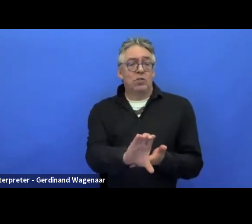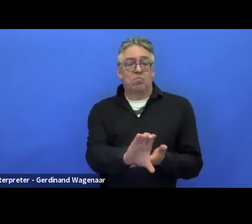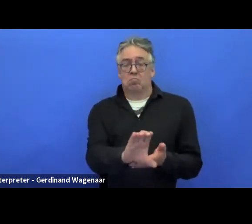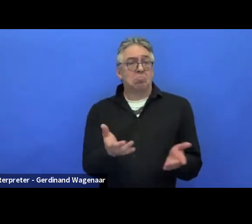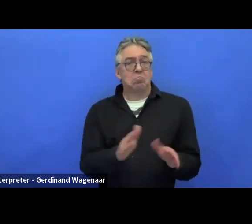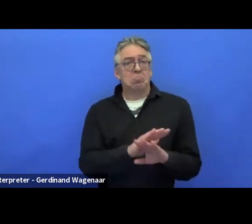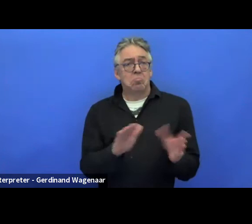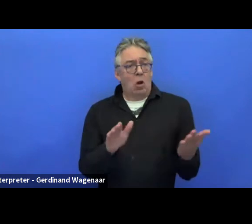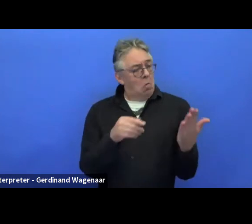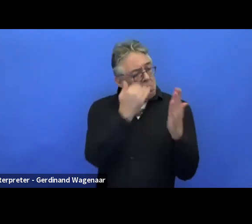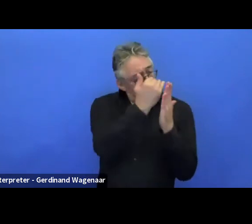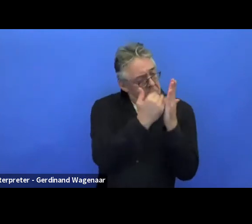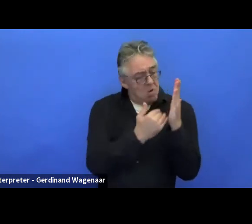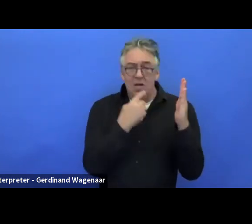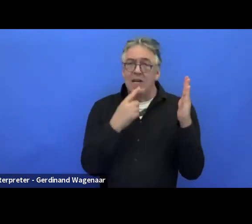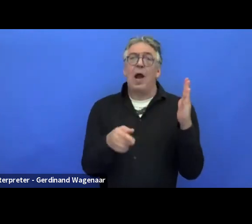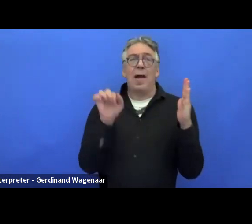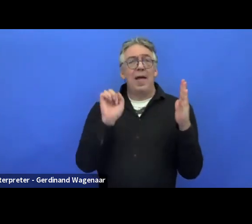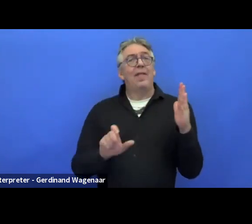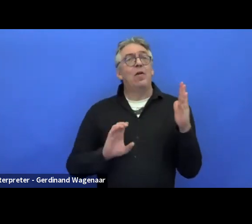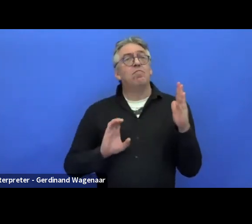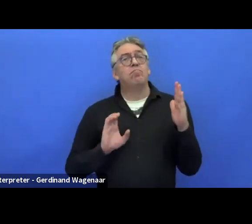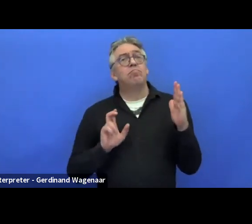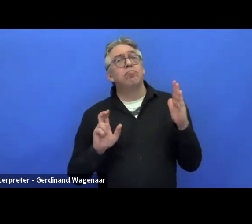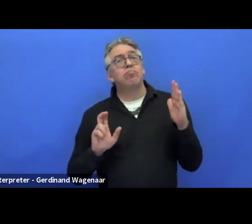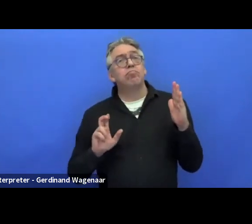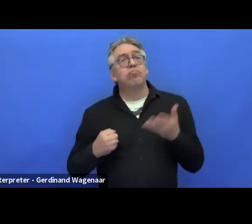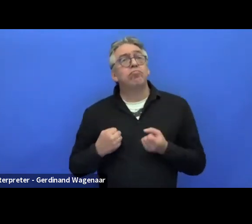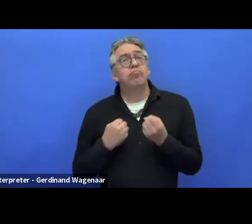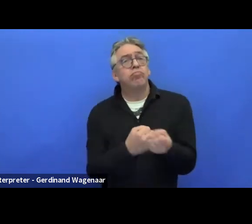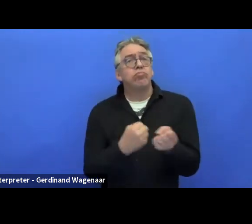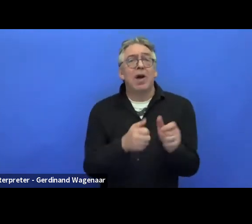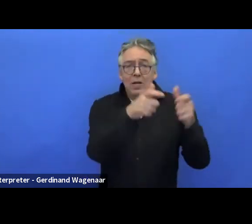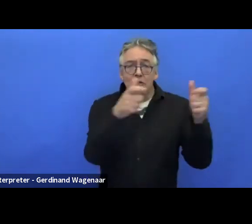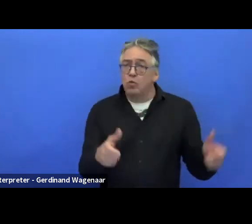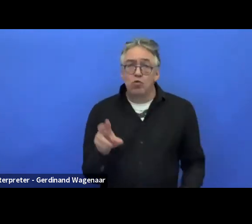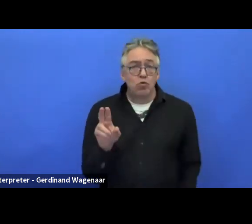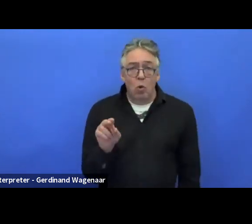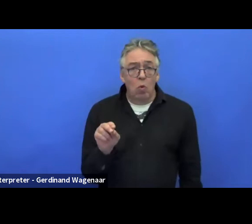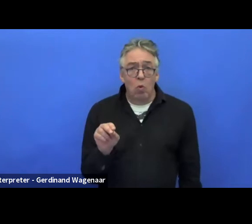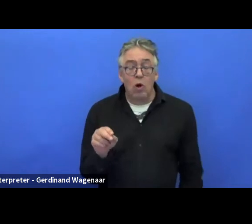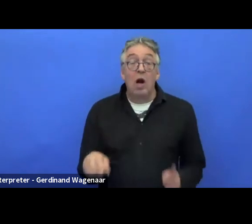I mean, this is devastating. Furthermore, it confirmed that support from the ESI fund